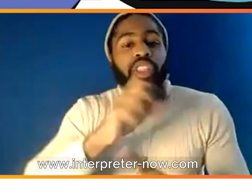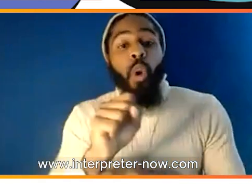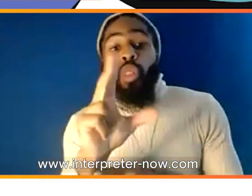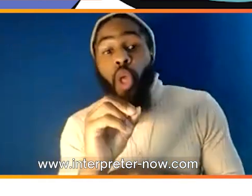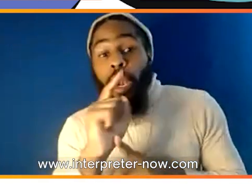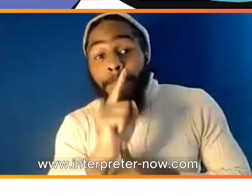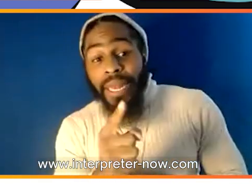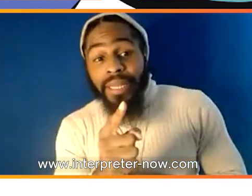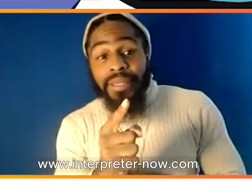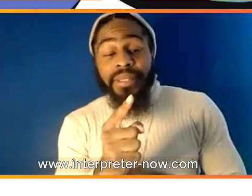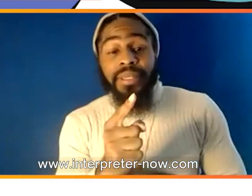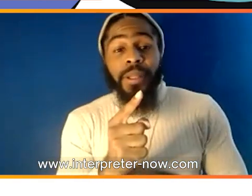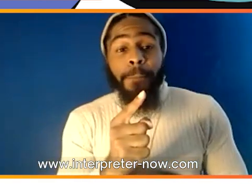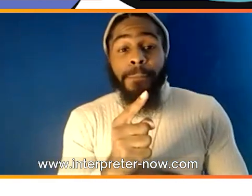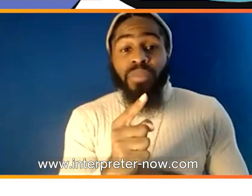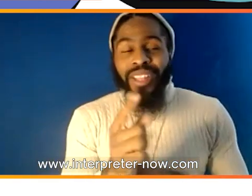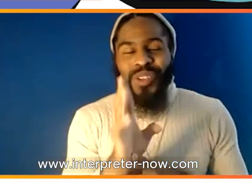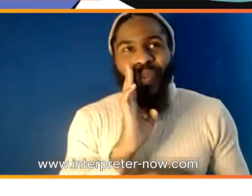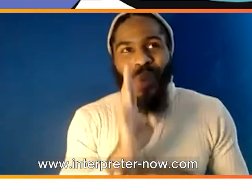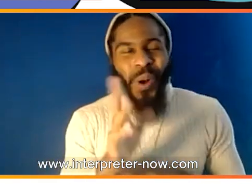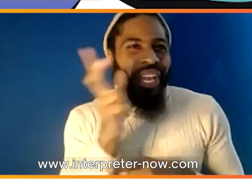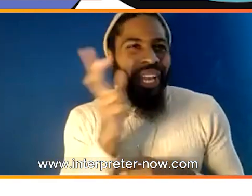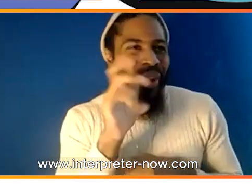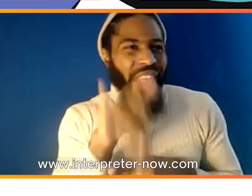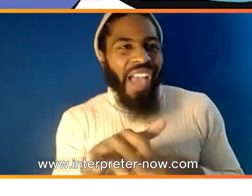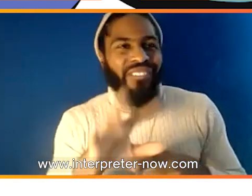intro to allyship. You'll hear this a couple times today probably, but we start with the